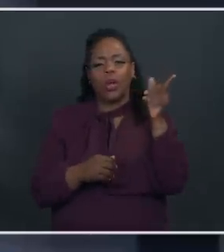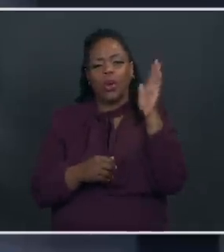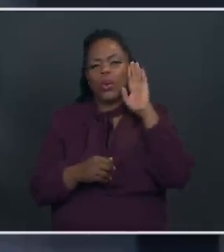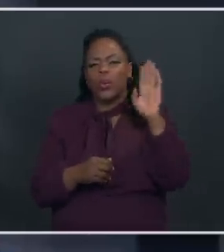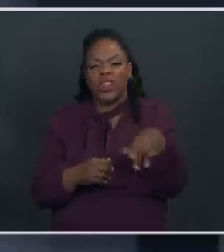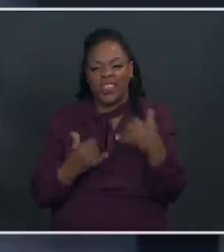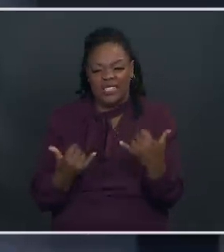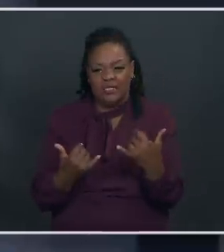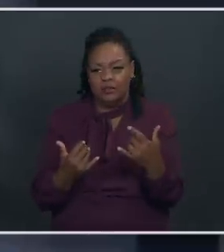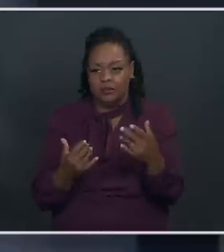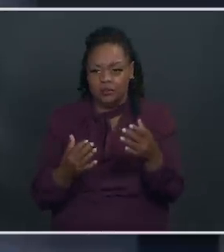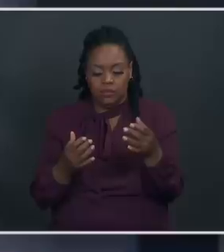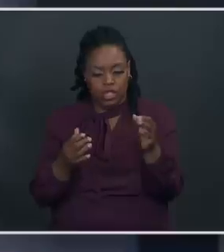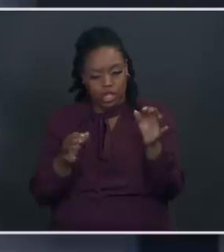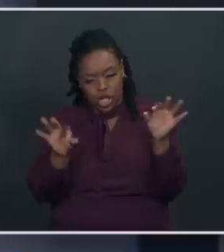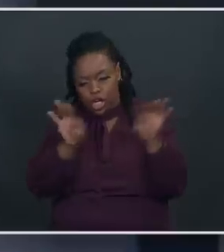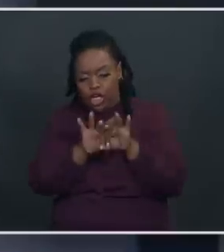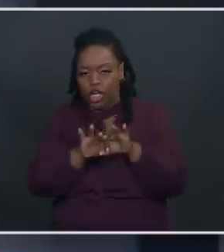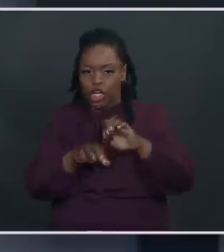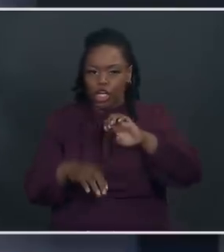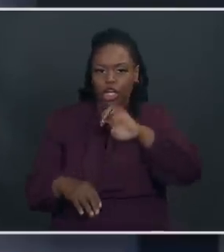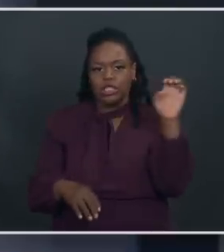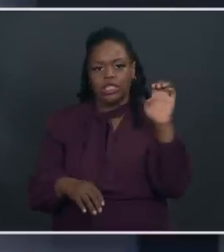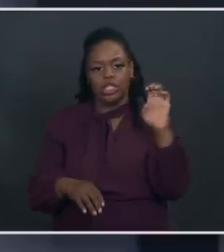He also knows that Paris alone is not enough --